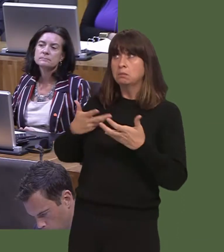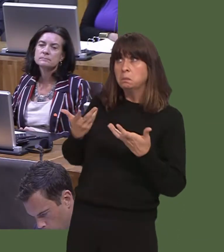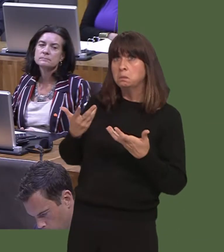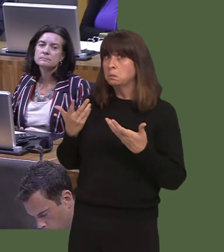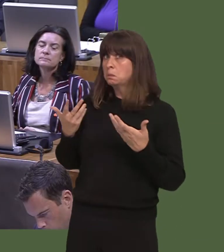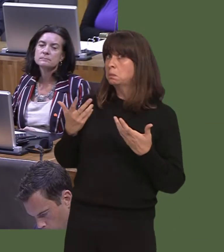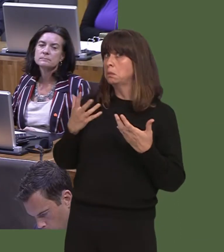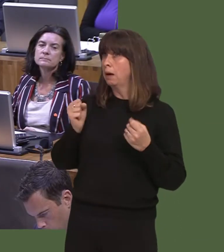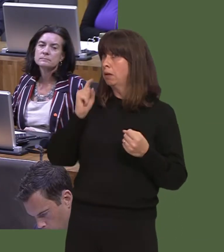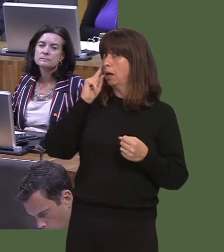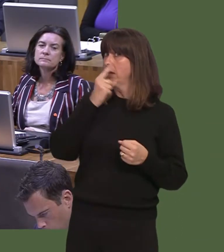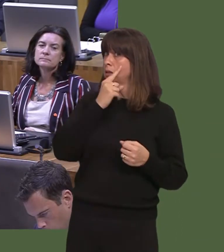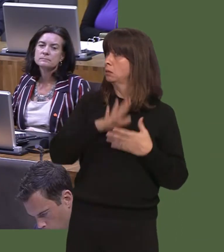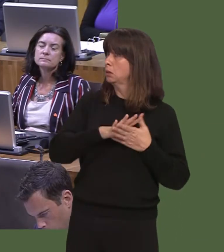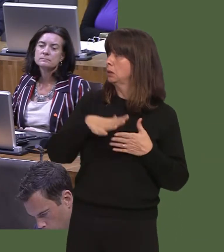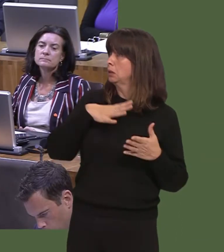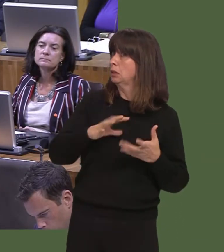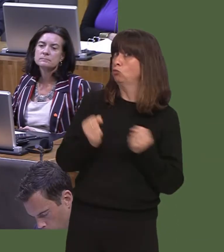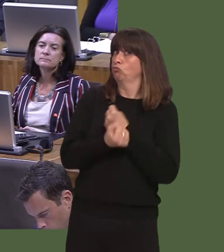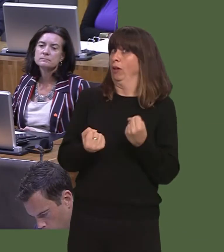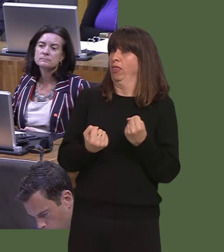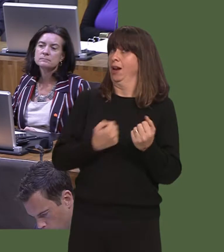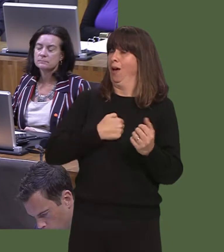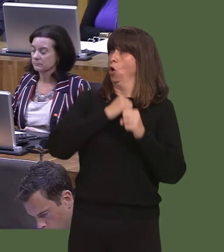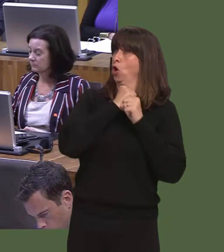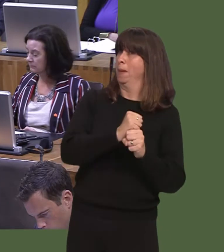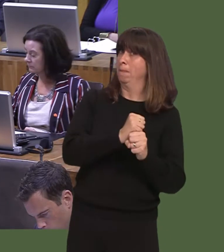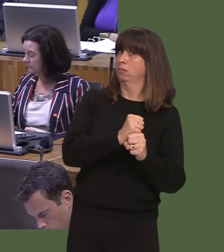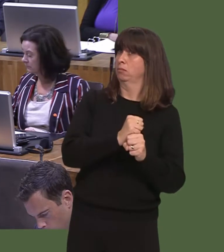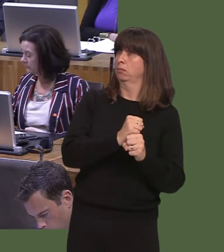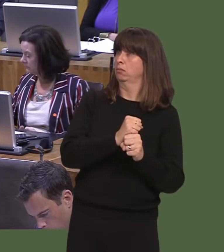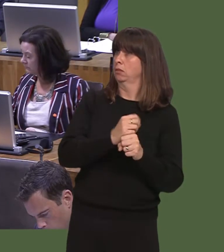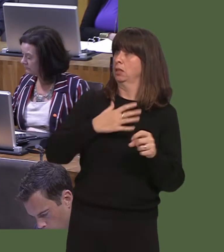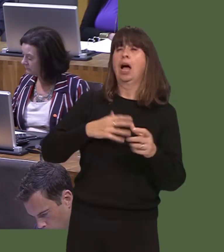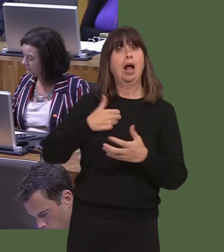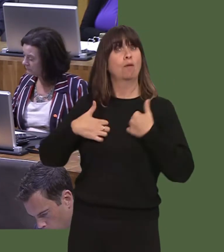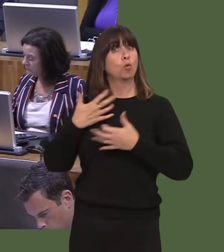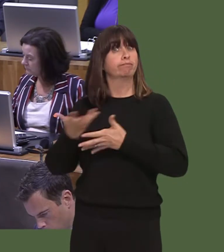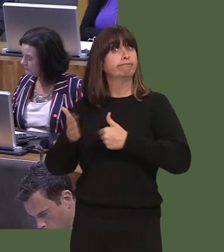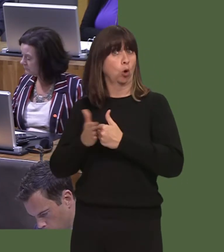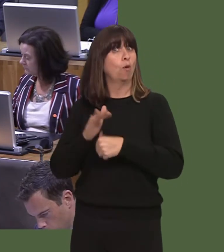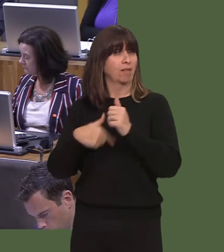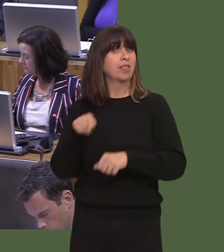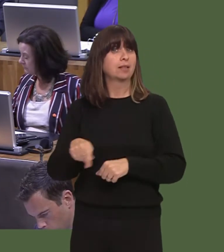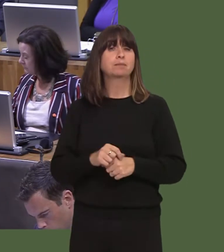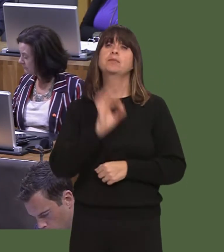there is evidence of a need to strengthen the commitment that we've already made, and I look forward to that conversation.